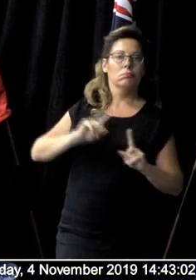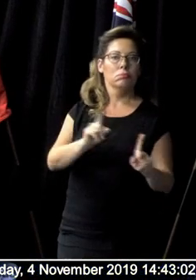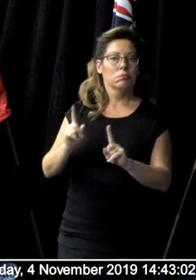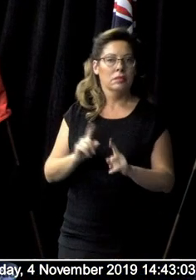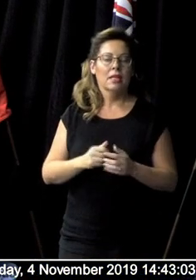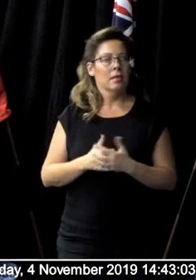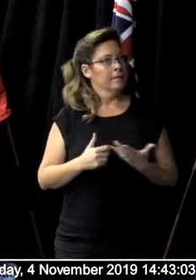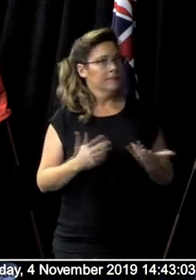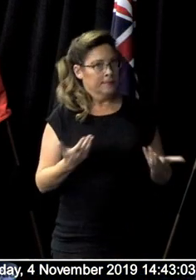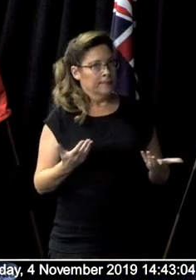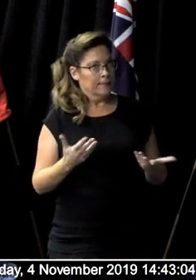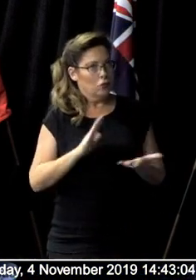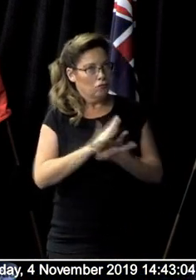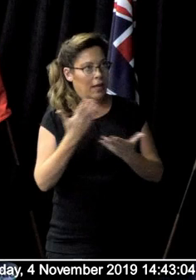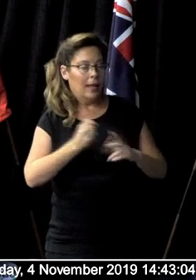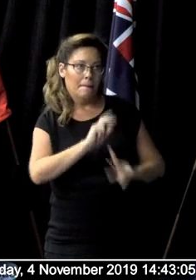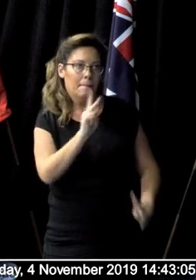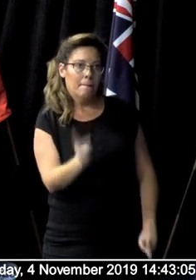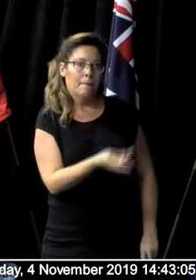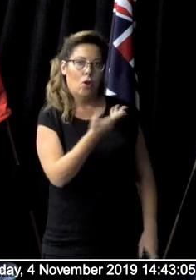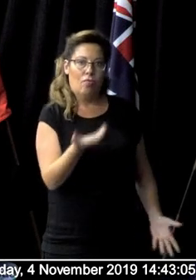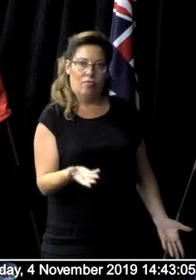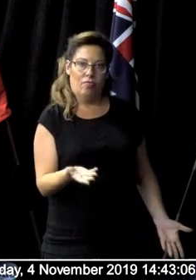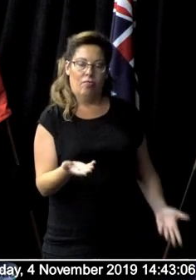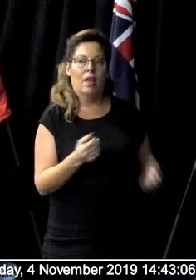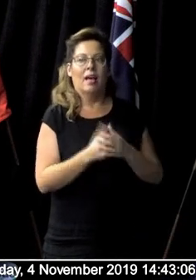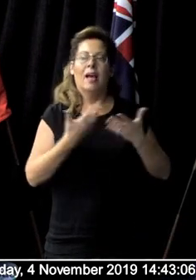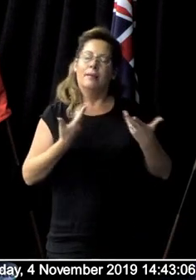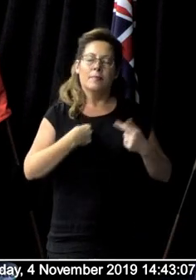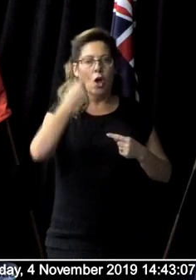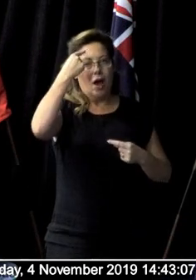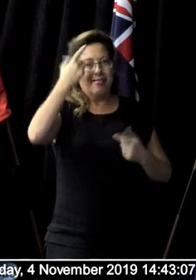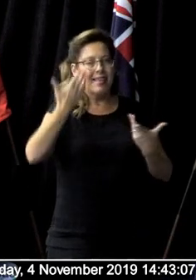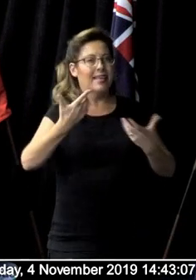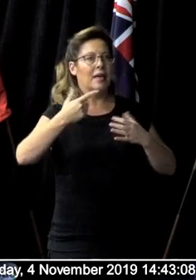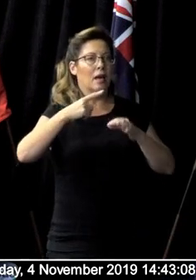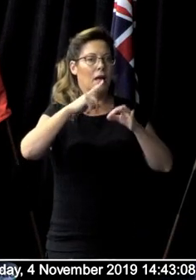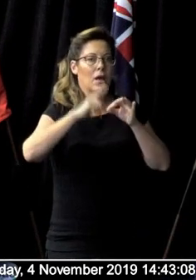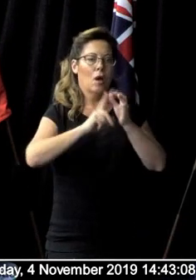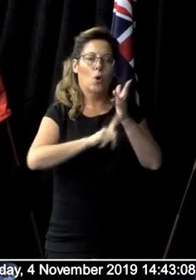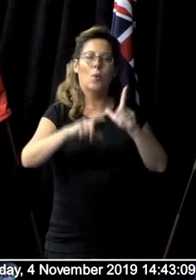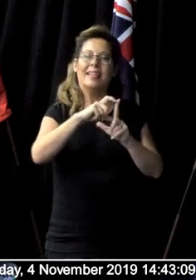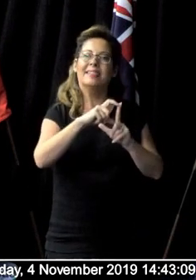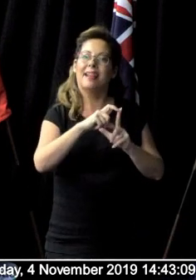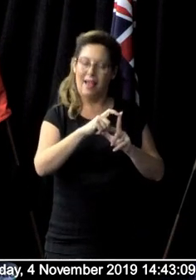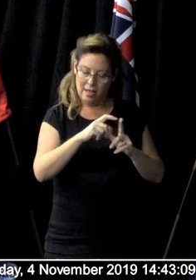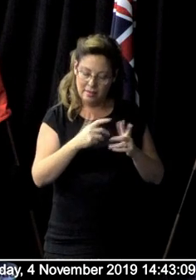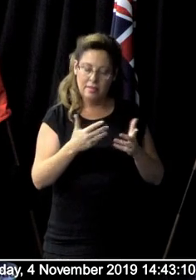So I – I’d say, as I said, I think in Queensland there’s now a policy that